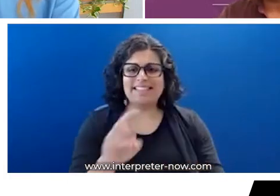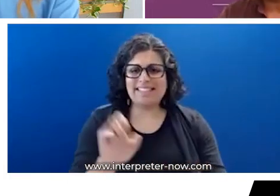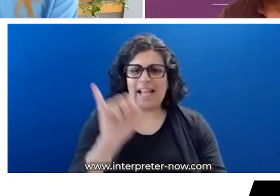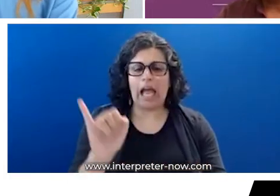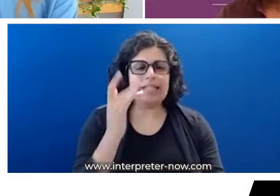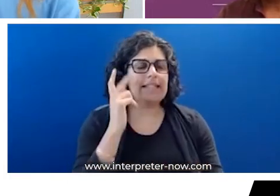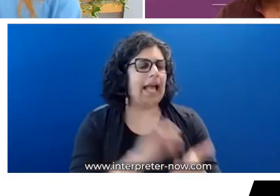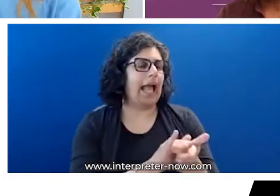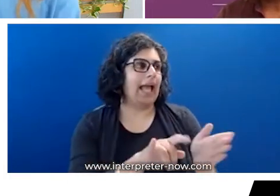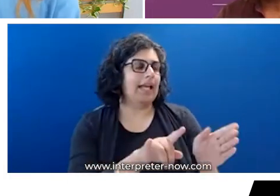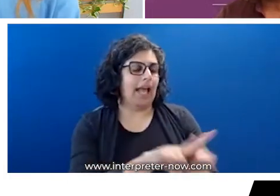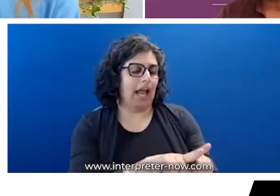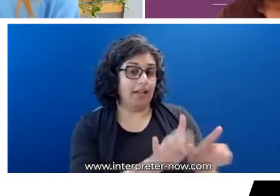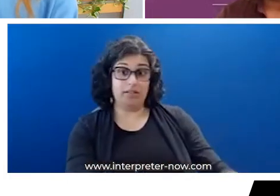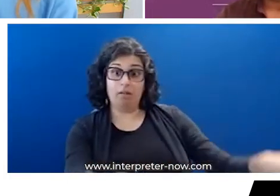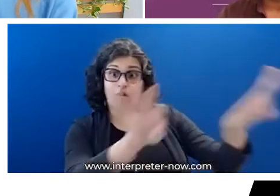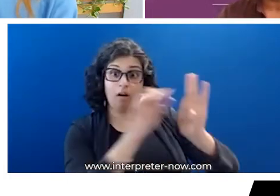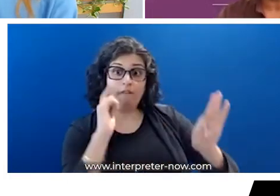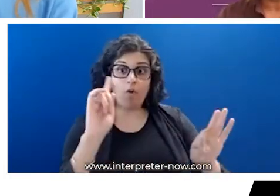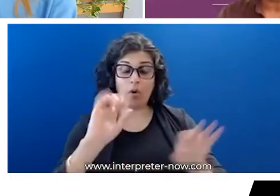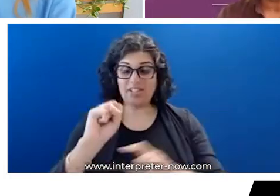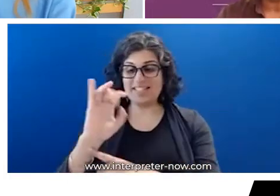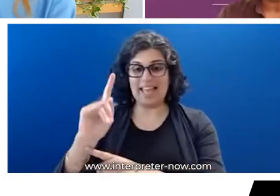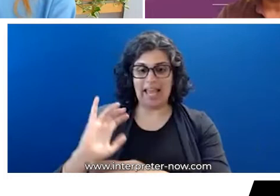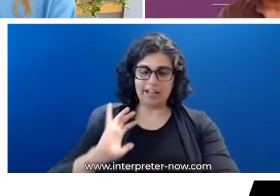for a society that's centered on humanity and respect.